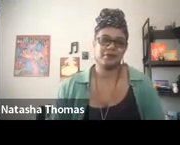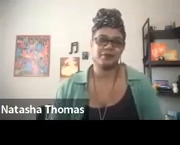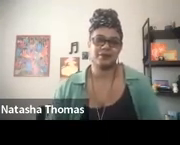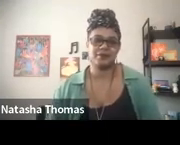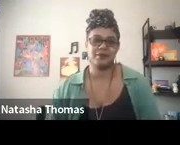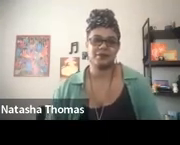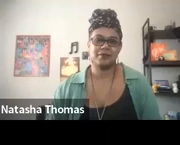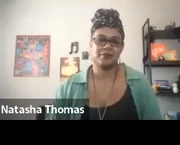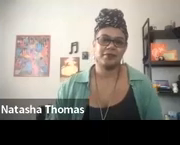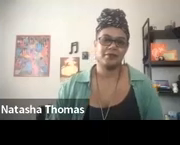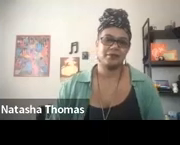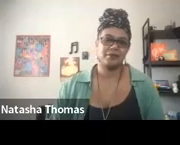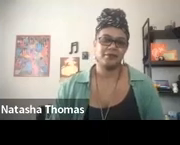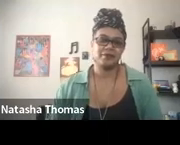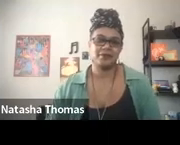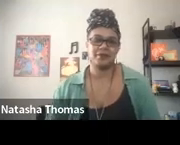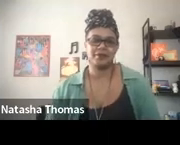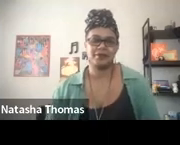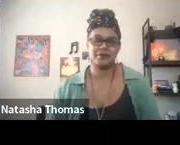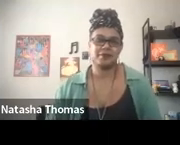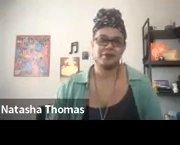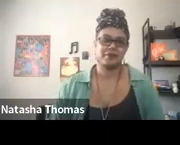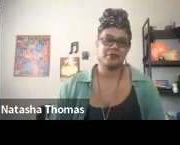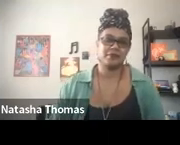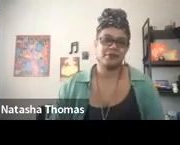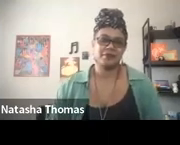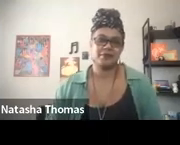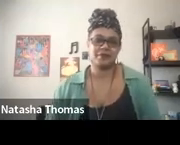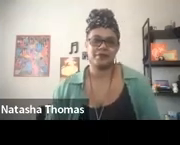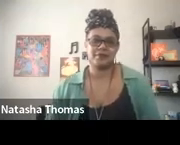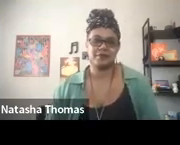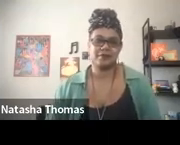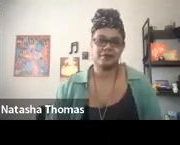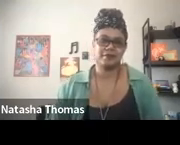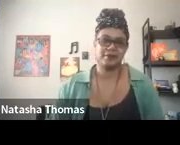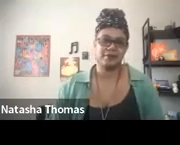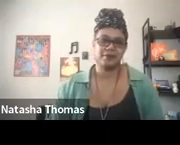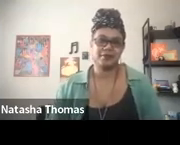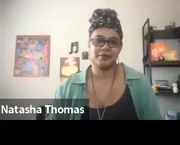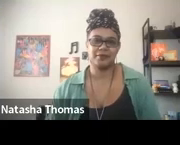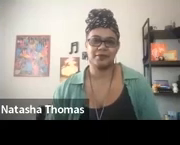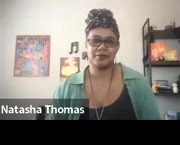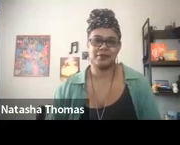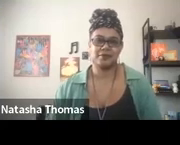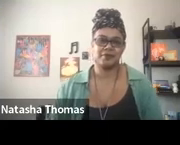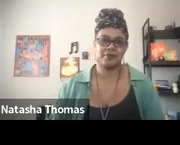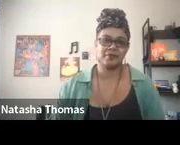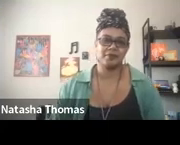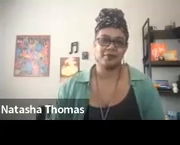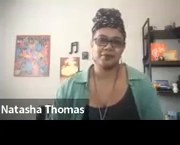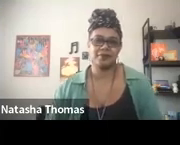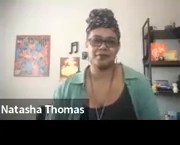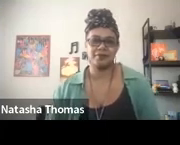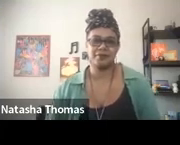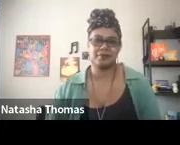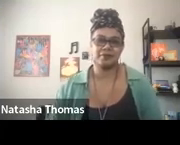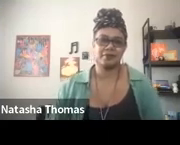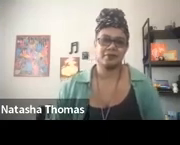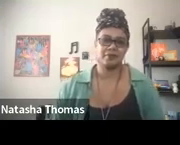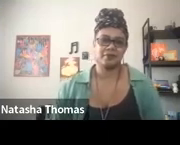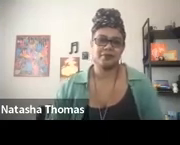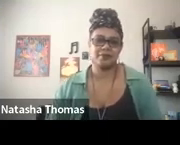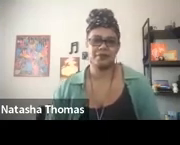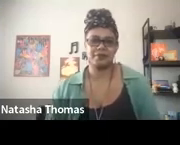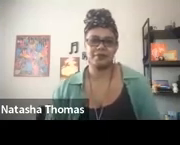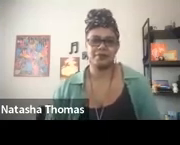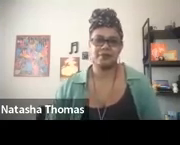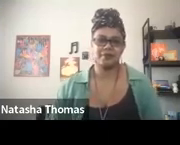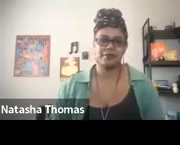[ Singing ]